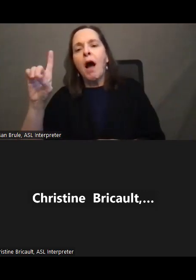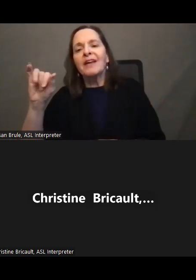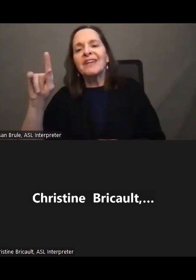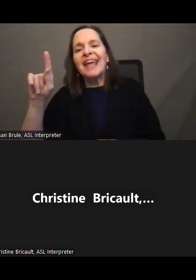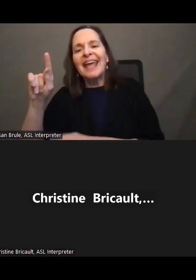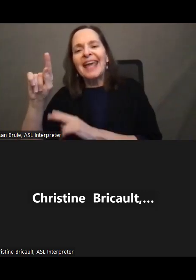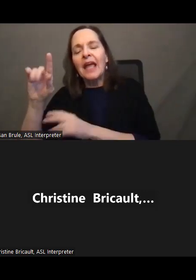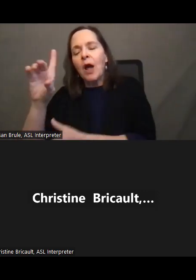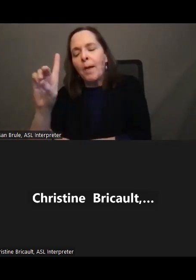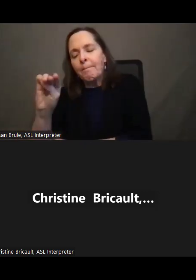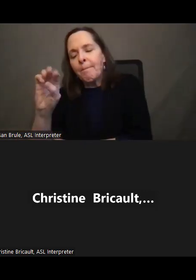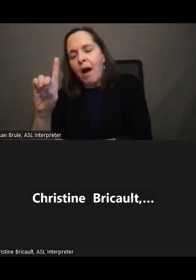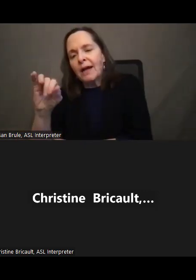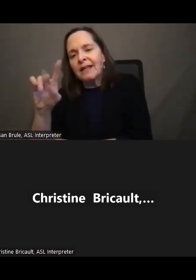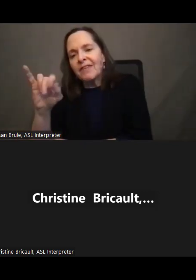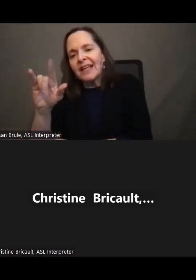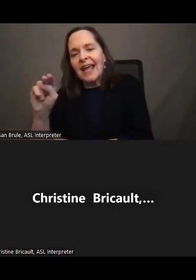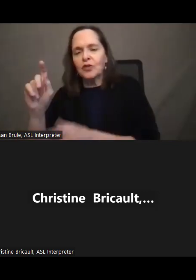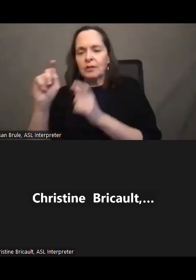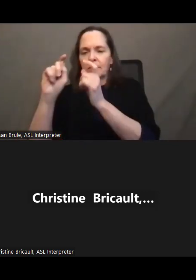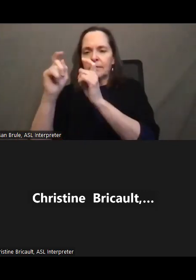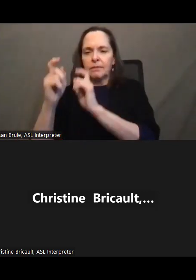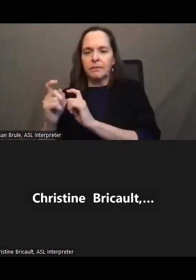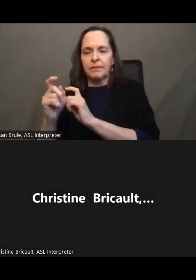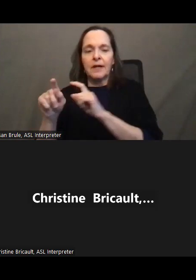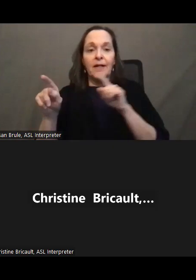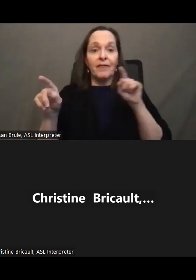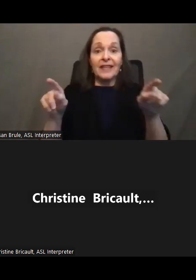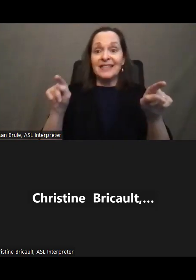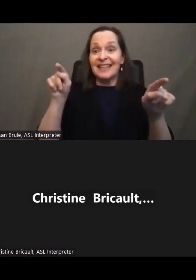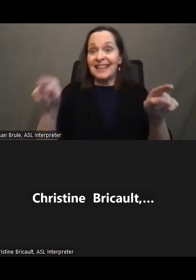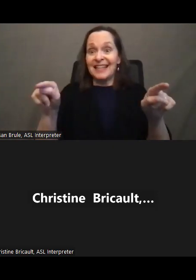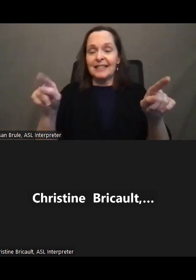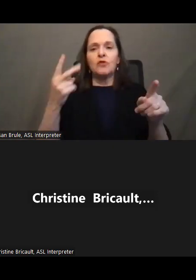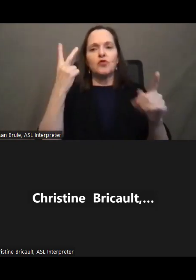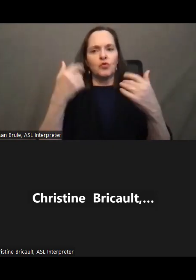It's helpful, just as a signal to your own self, that you're talking about a different